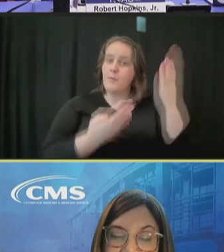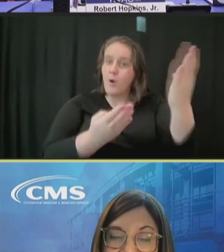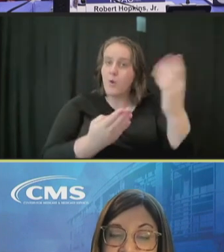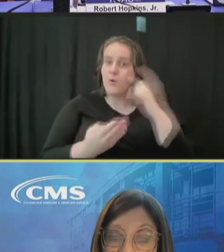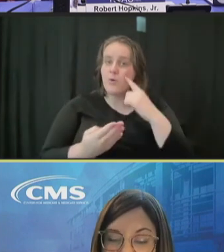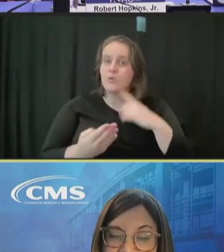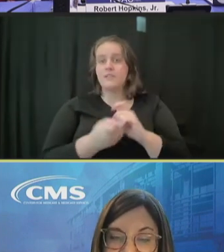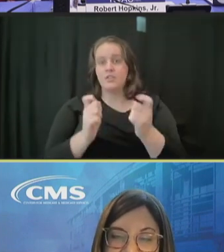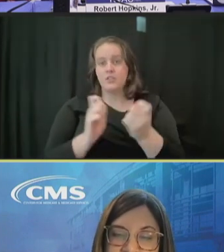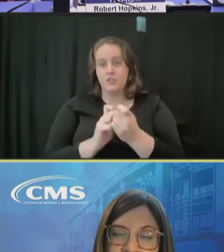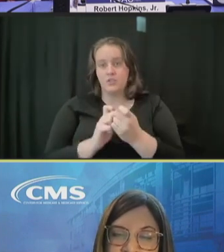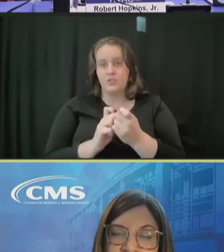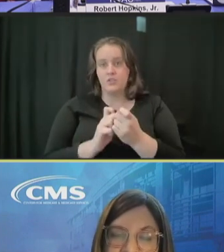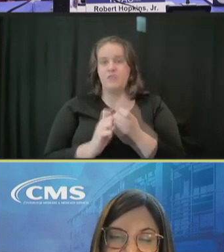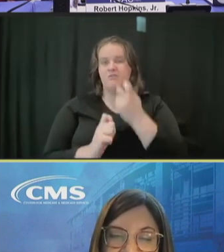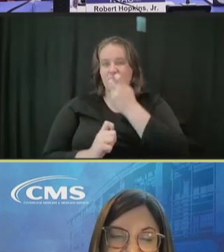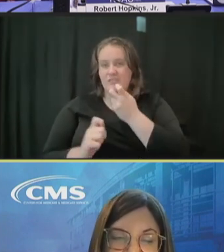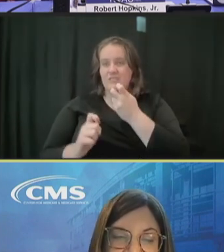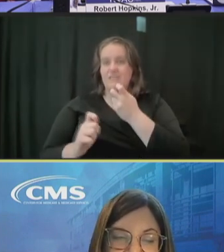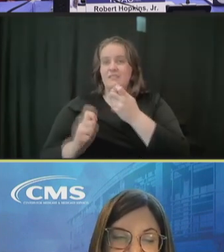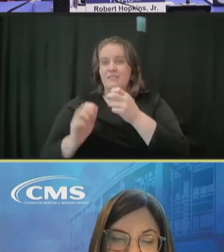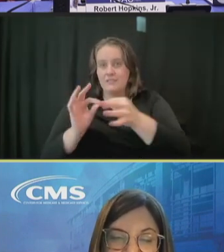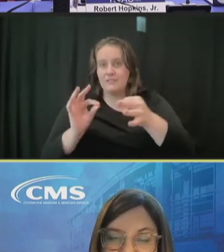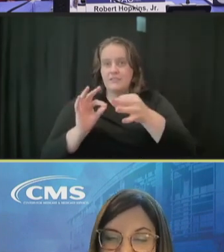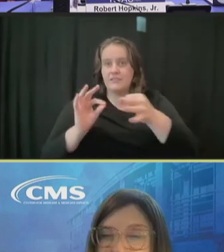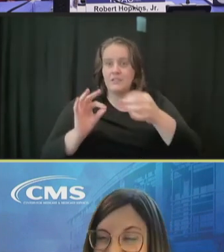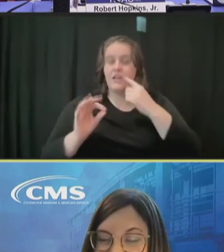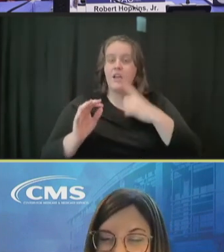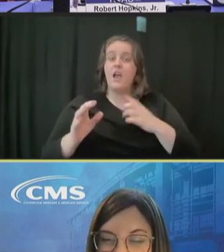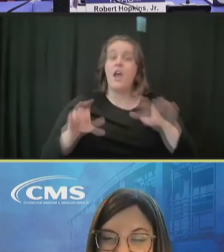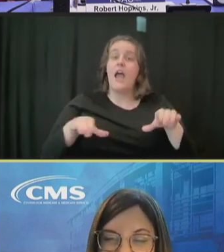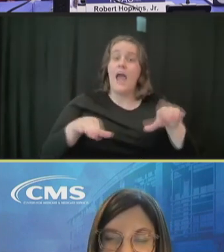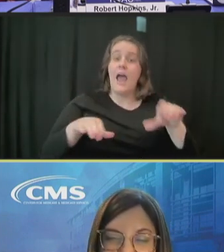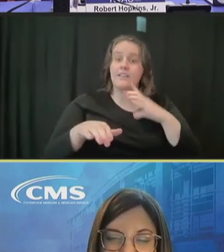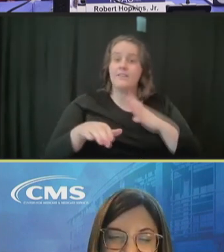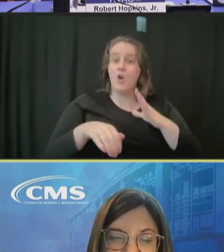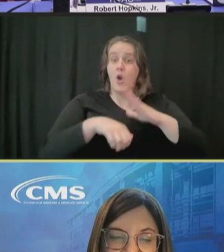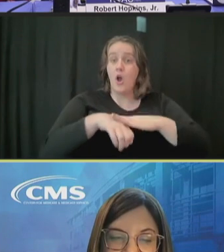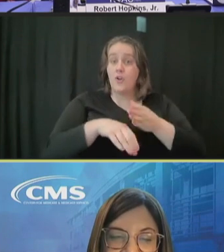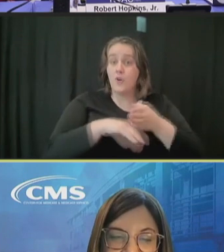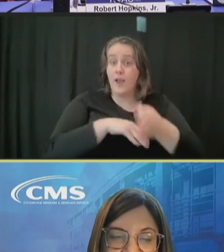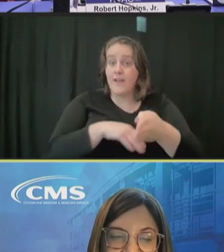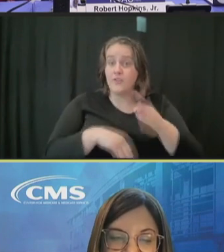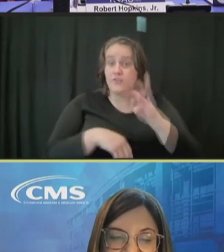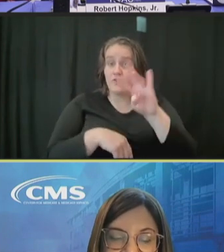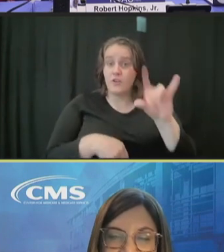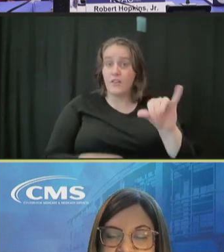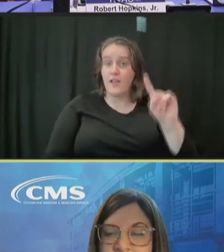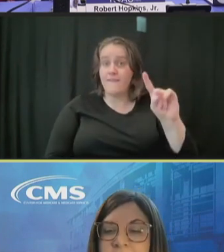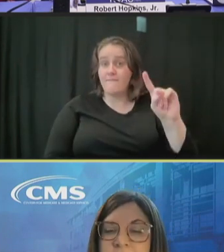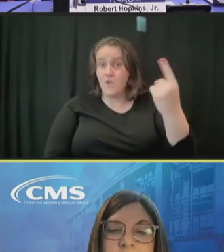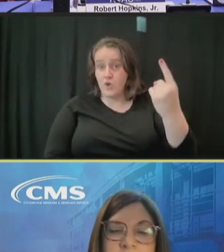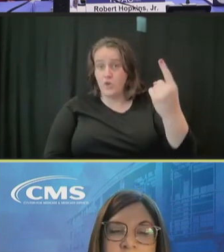be effective on or after July 1st, 2025 for dates of service, beginning on or after July 1st, 2025.